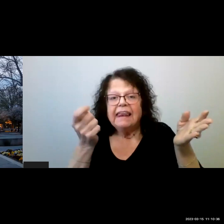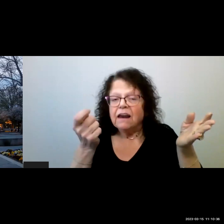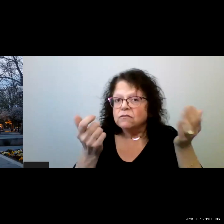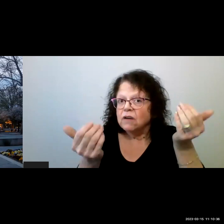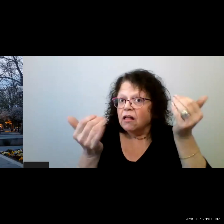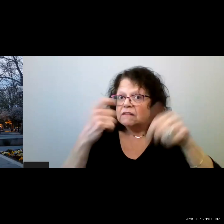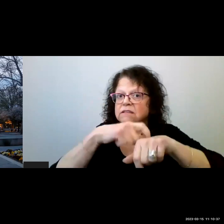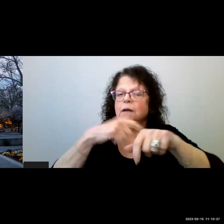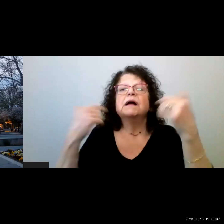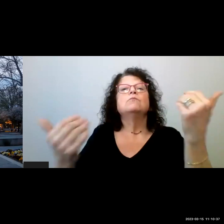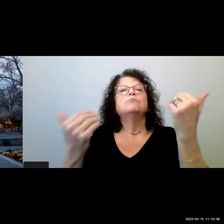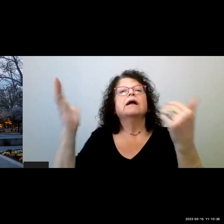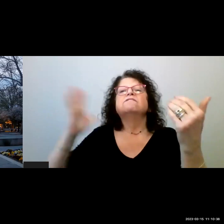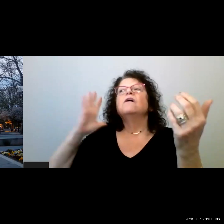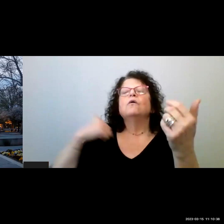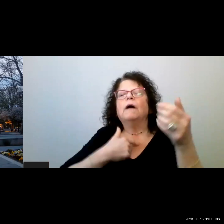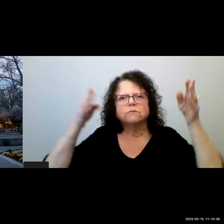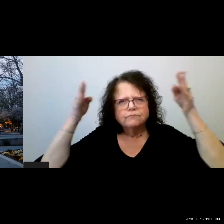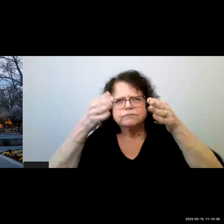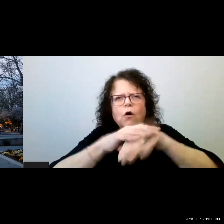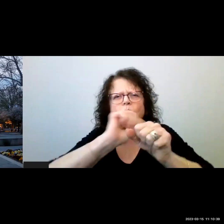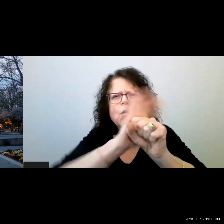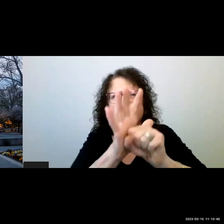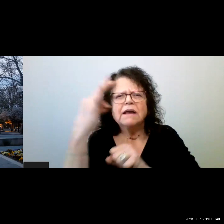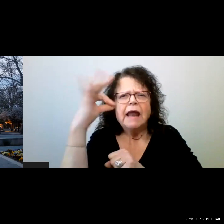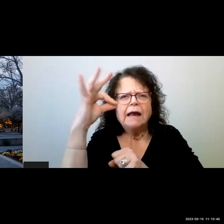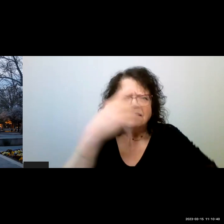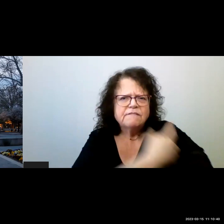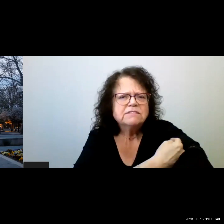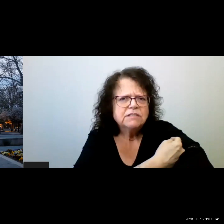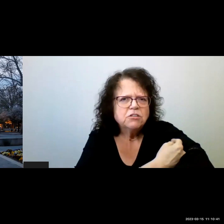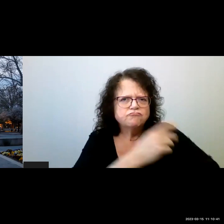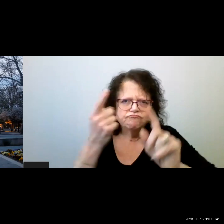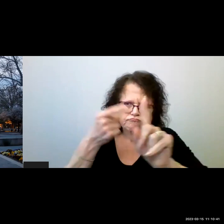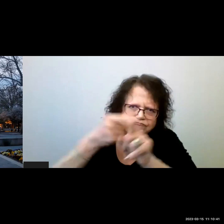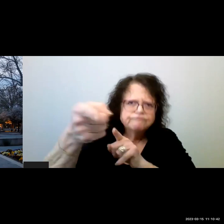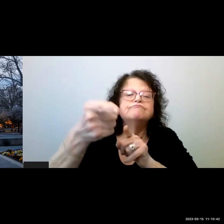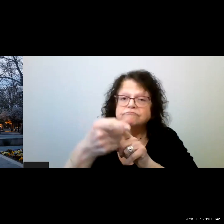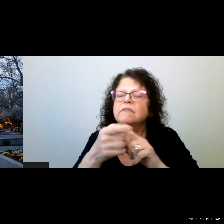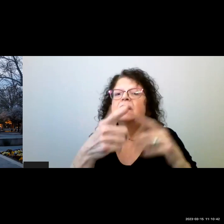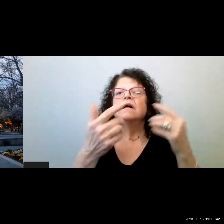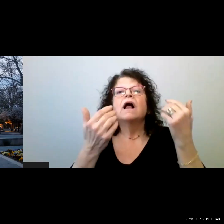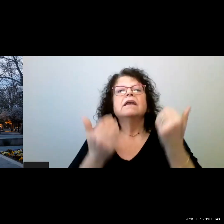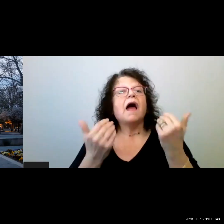Previously, we focused exclusively on COVID-19 vaccination. But this time, we address vaccination